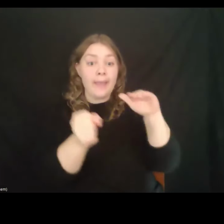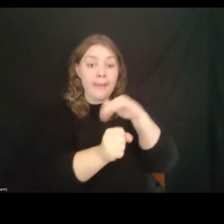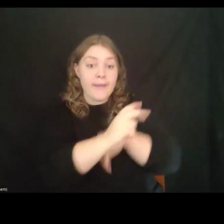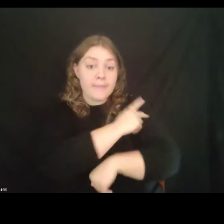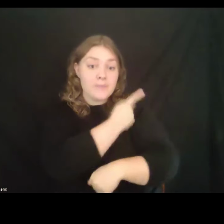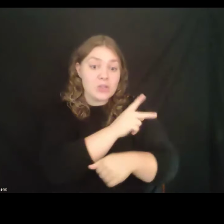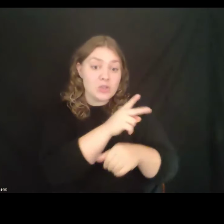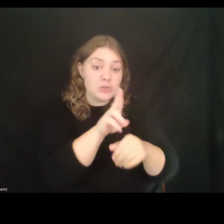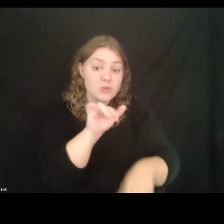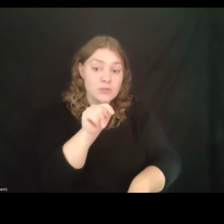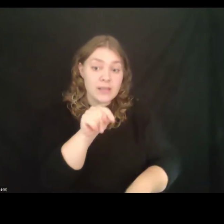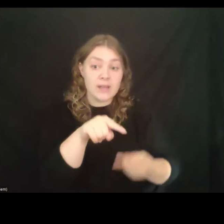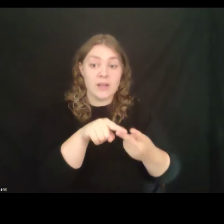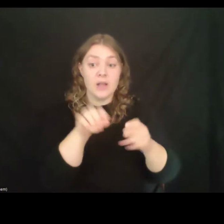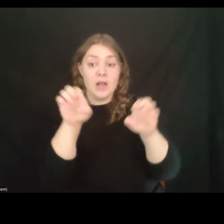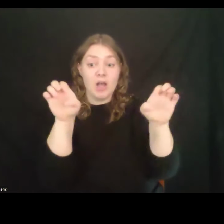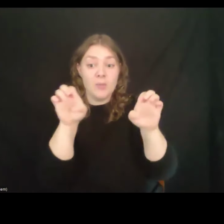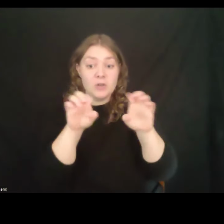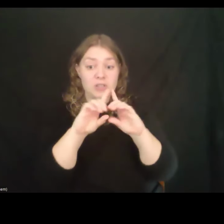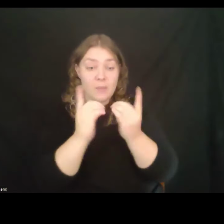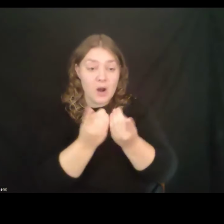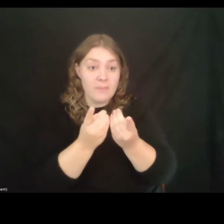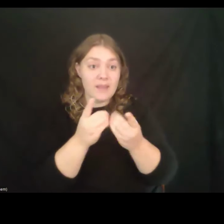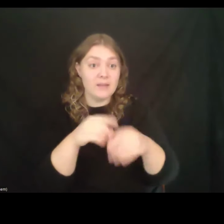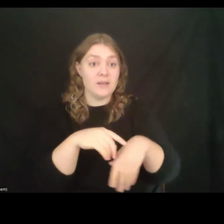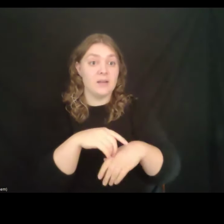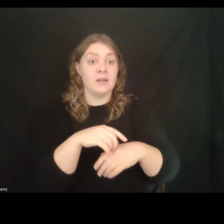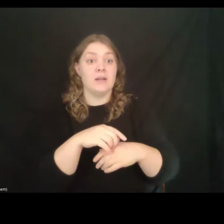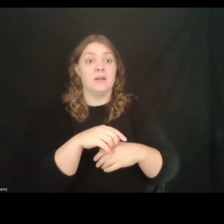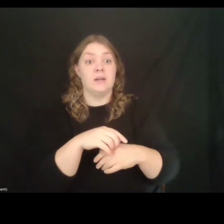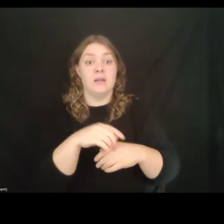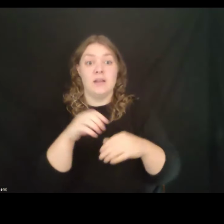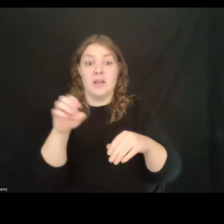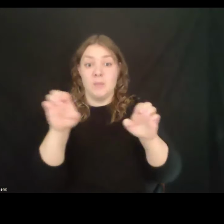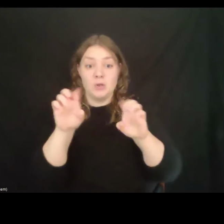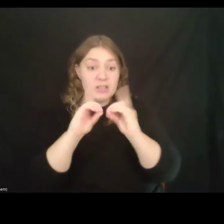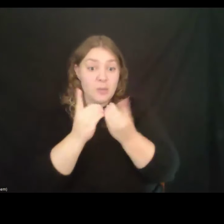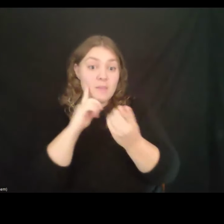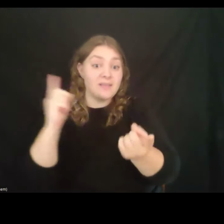department we've had people from the emergency department come to our family Advisory Board and